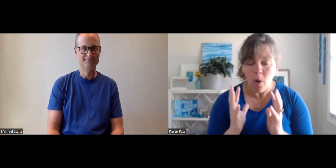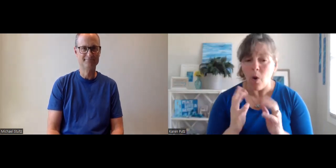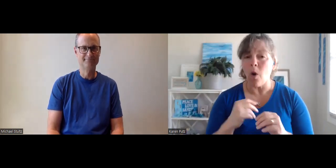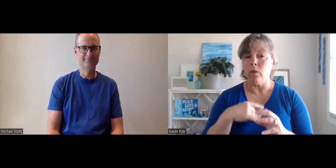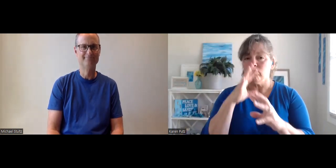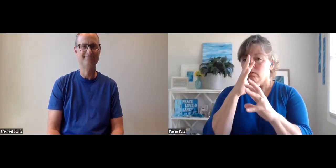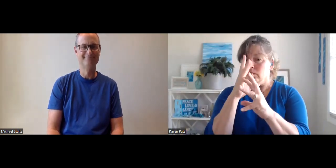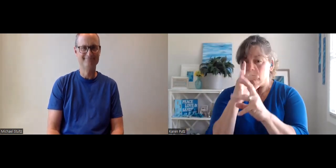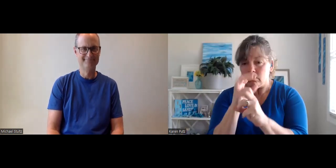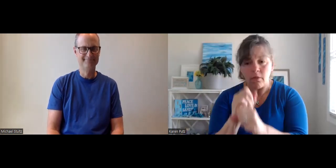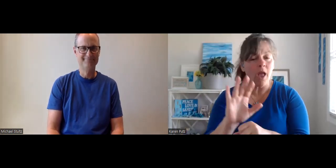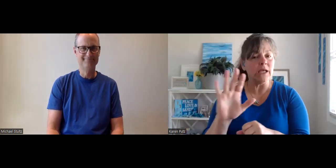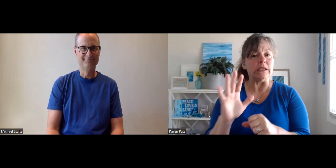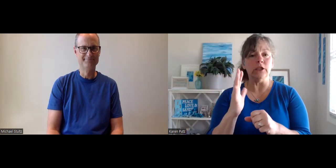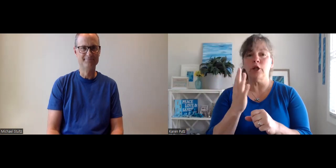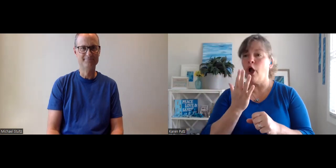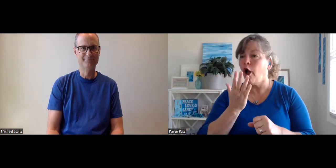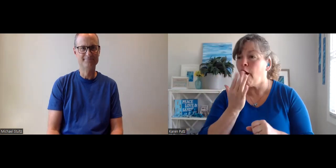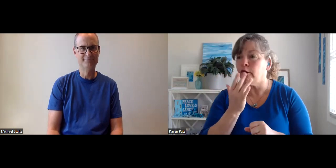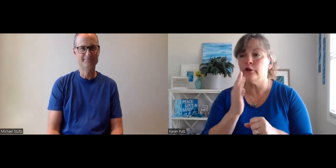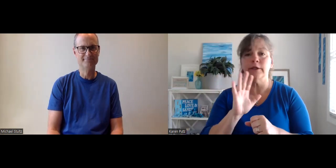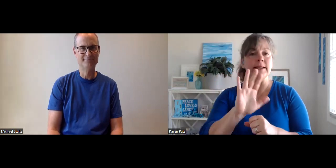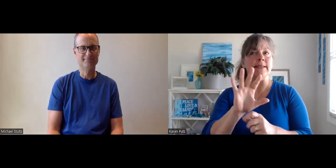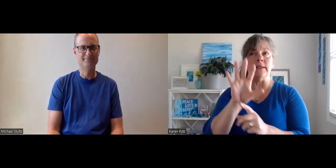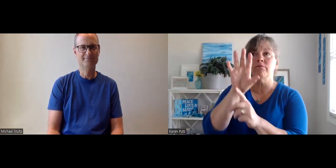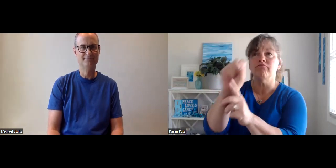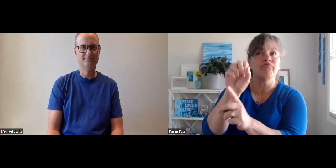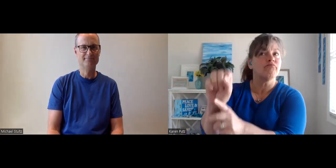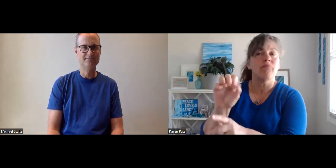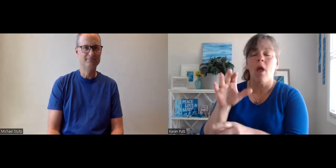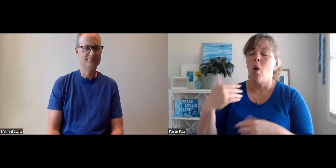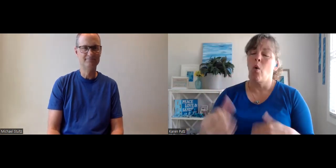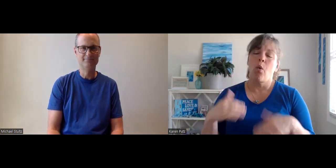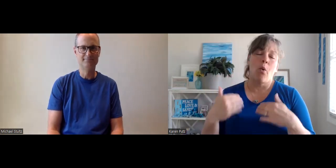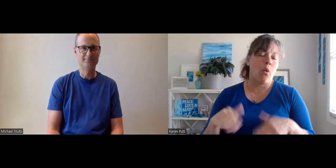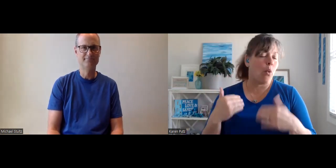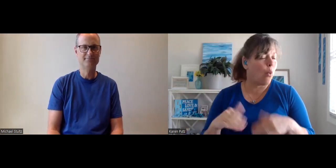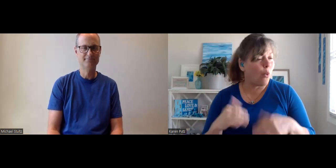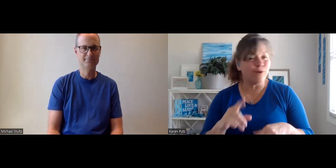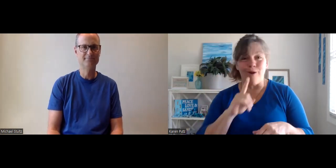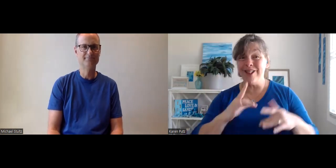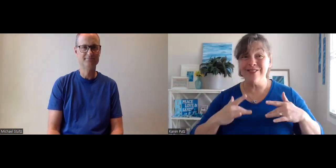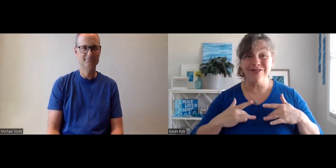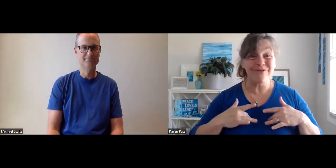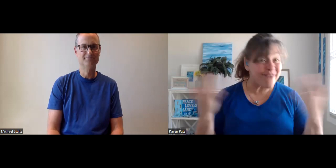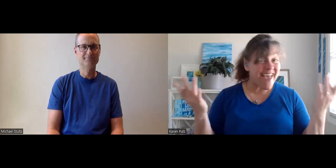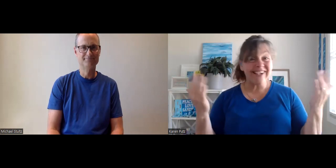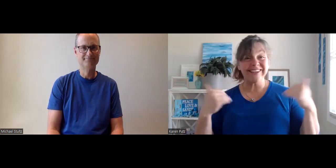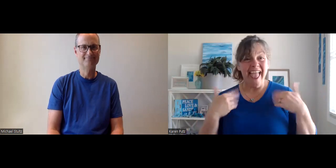And I was really mesmerized by his colors, his captures. Wow. I am really thrilled to have you here.